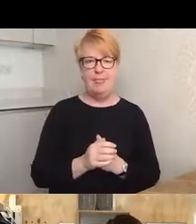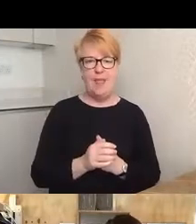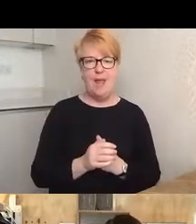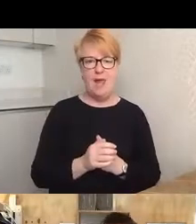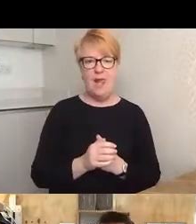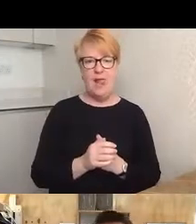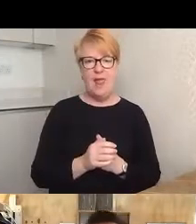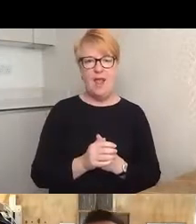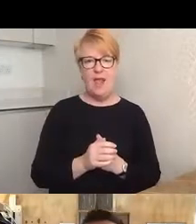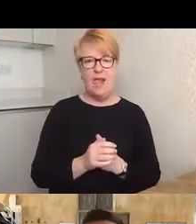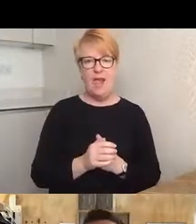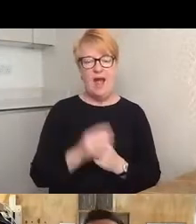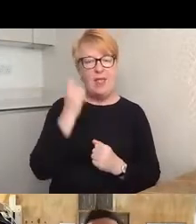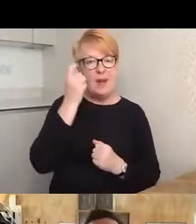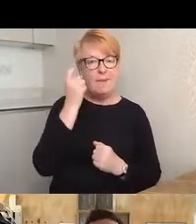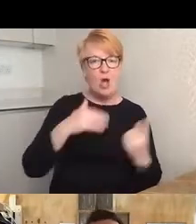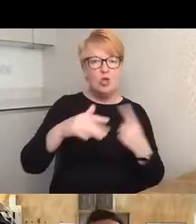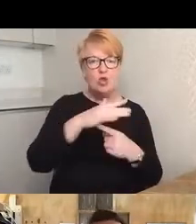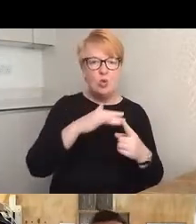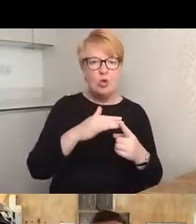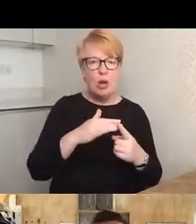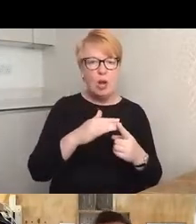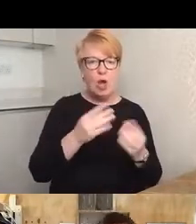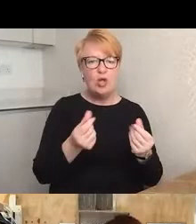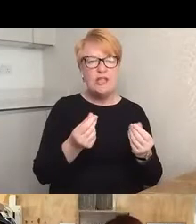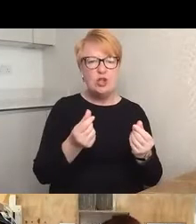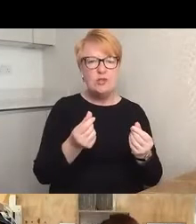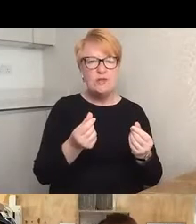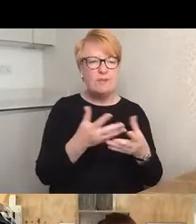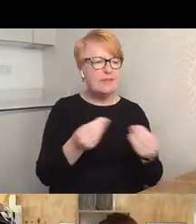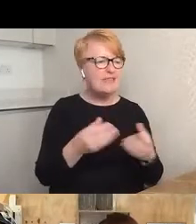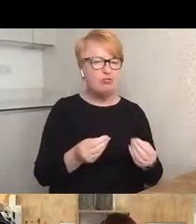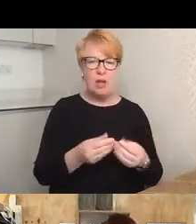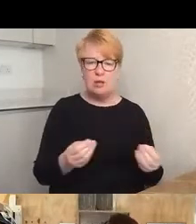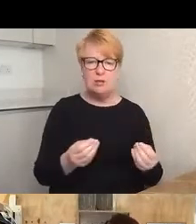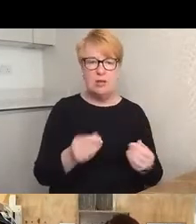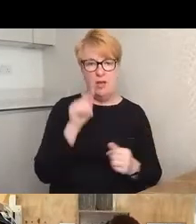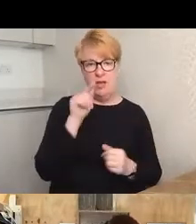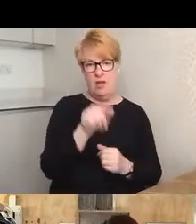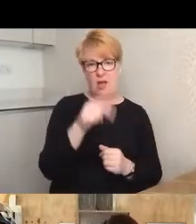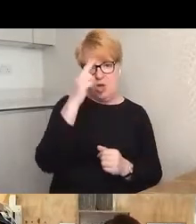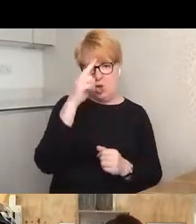in the social conditions of materials. So, what this project is called ‘Got Damp’.